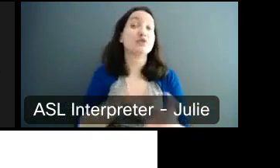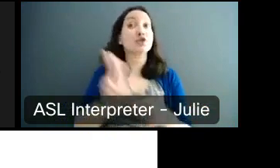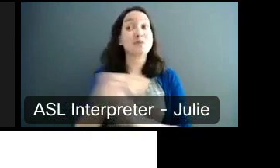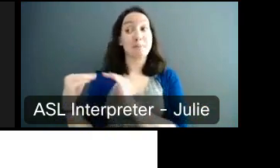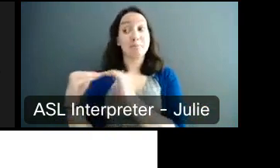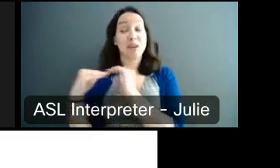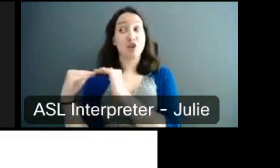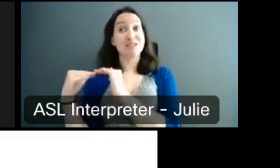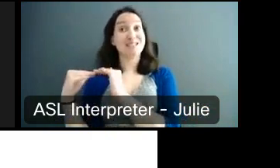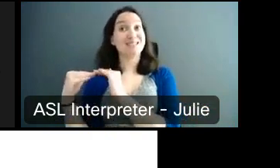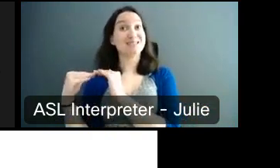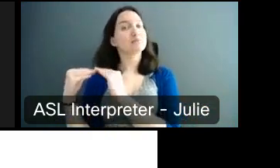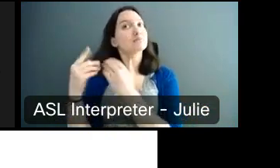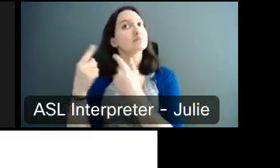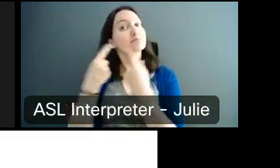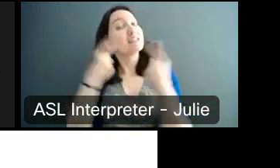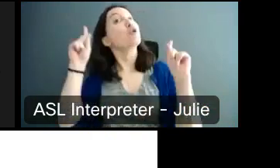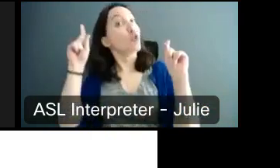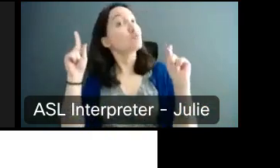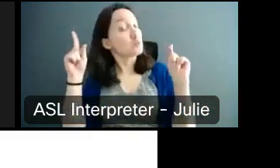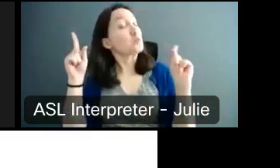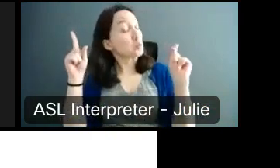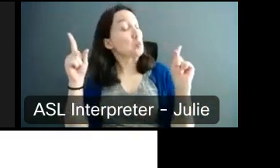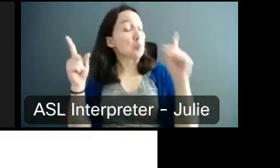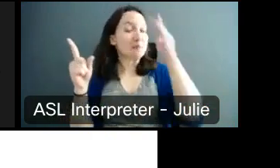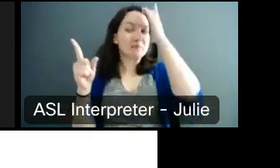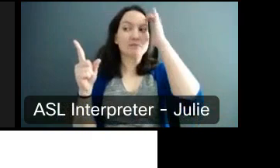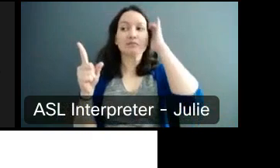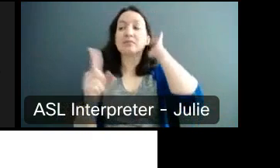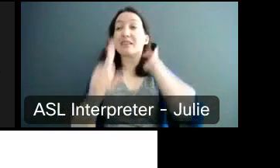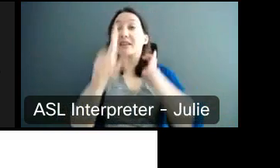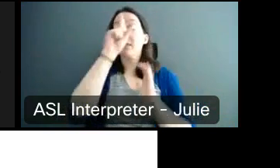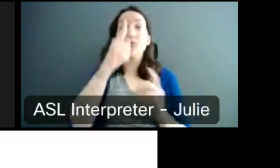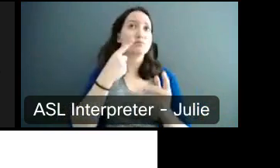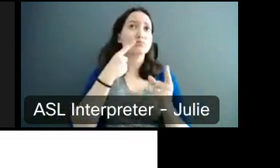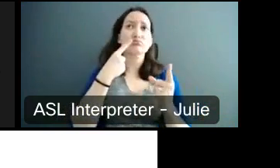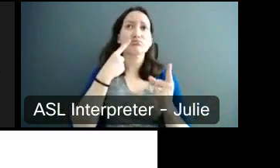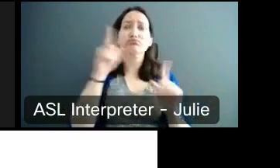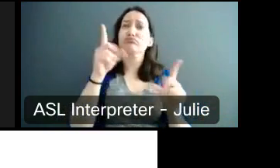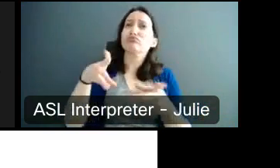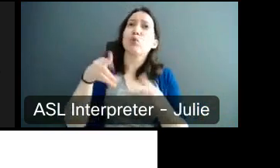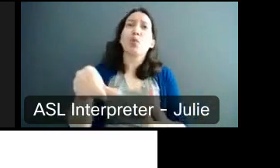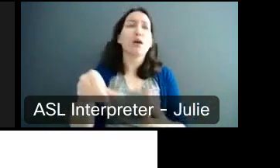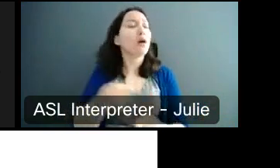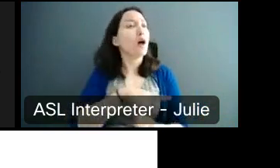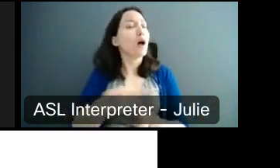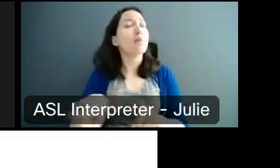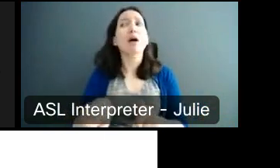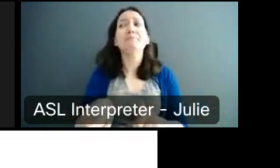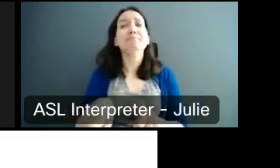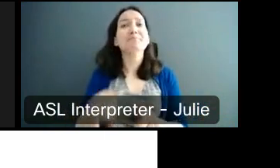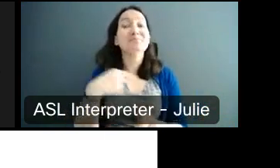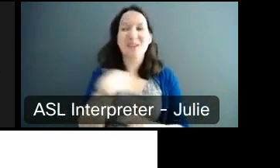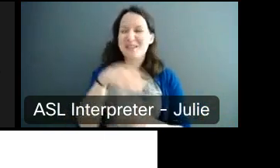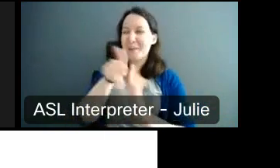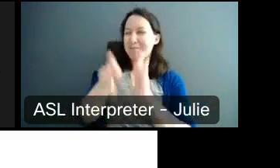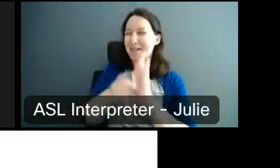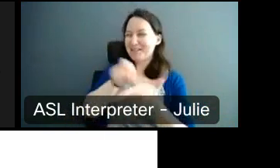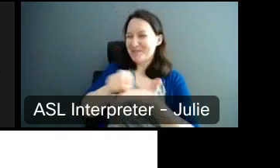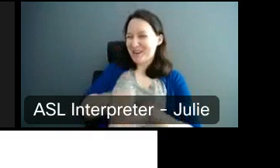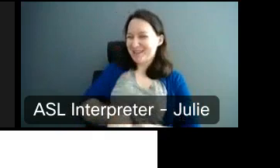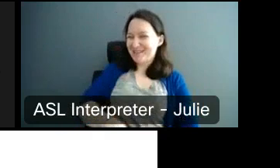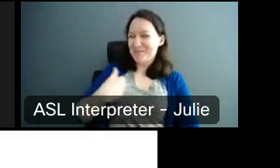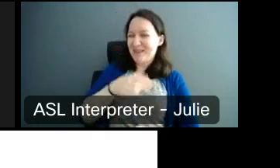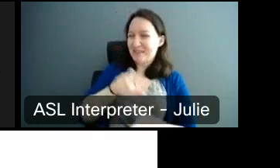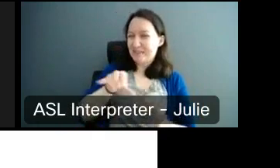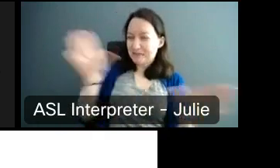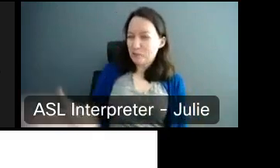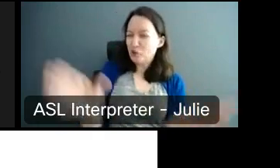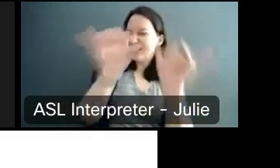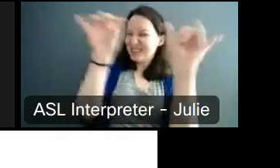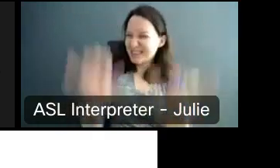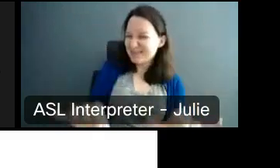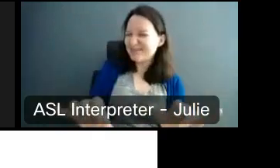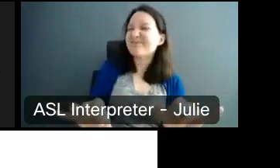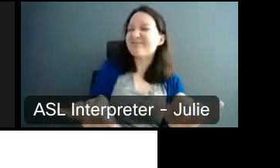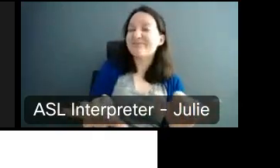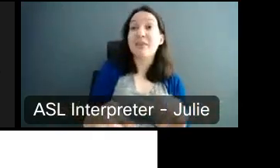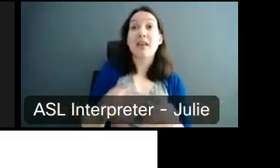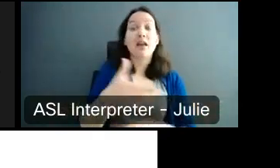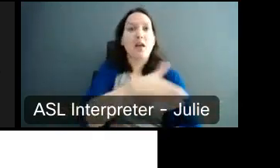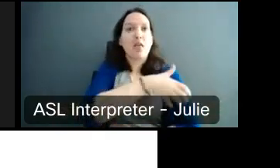Very successful um, we figured we think it works incredibly well. It's just again for us policy makers. That's where we have to push the system into these things that enable us. And what we don't.